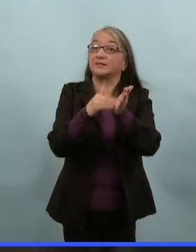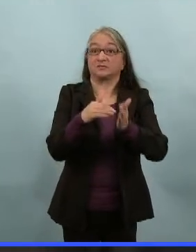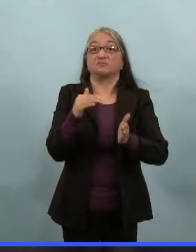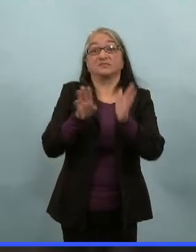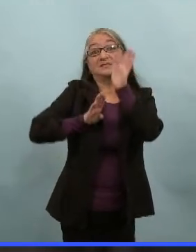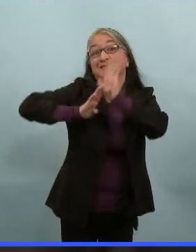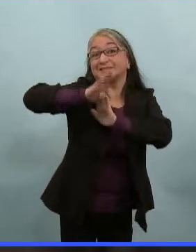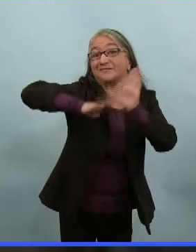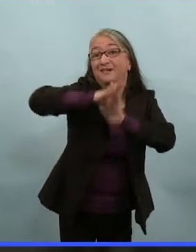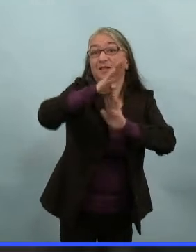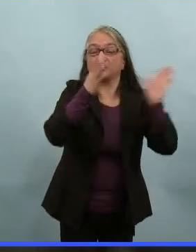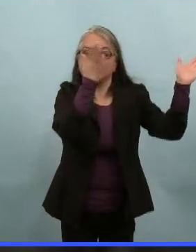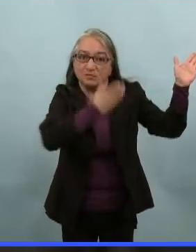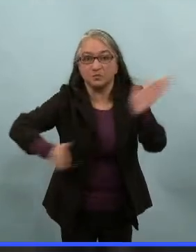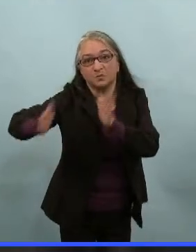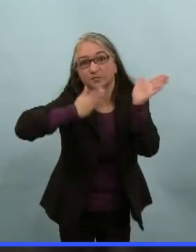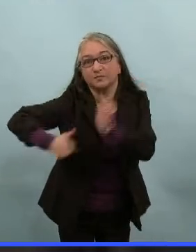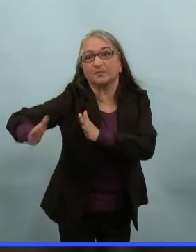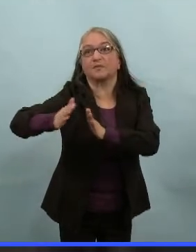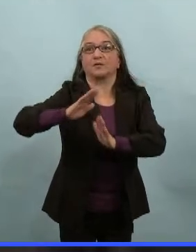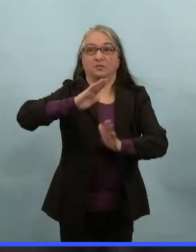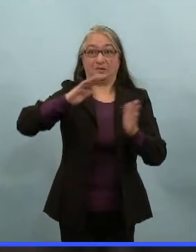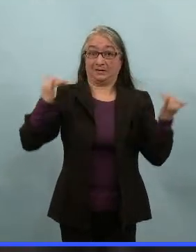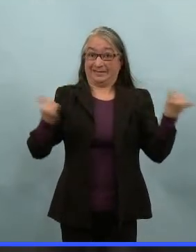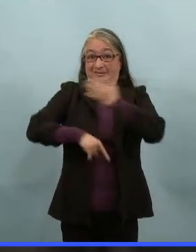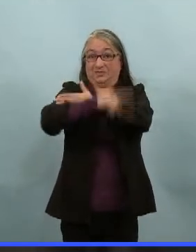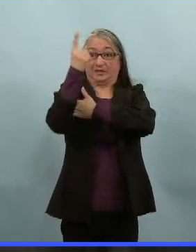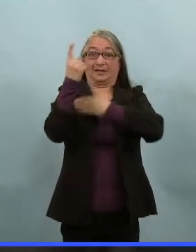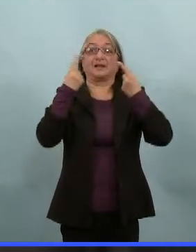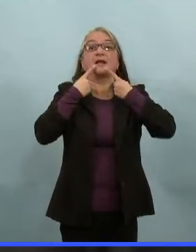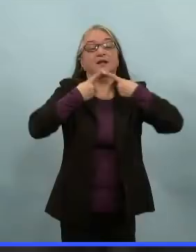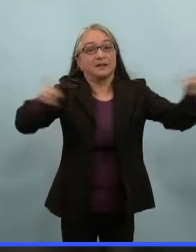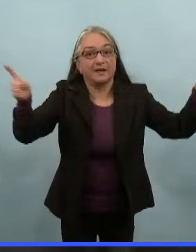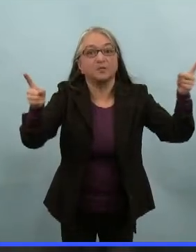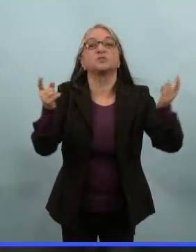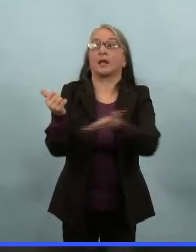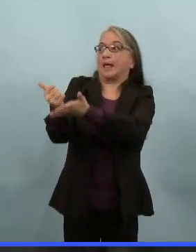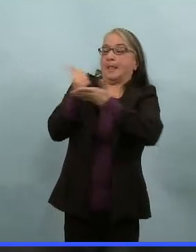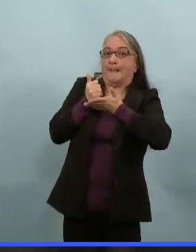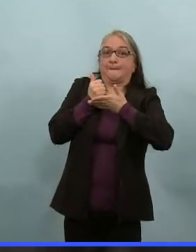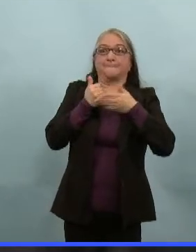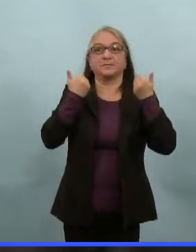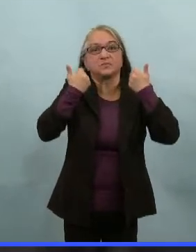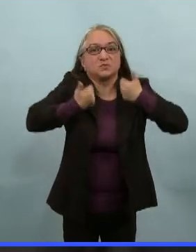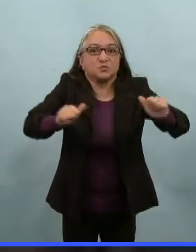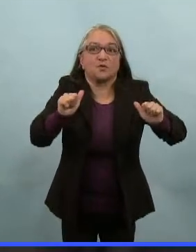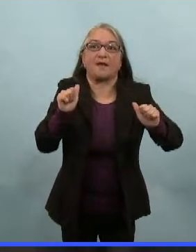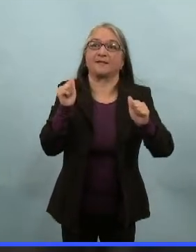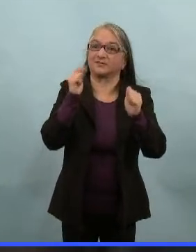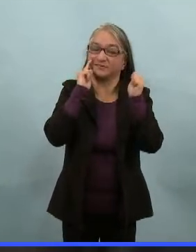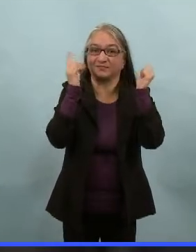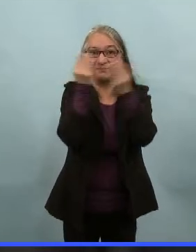this announcement helps us to try to expand the access and use of these tests as well and and